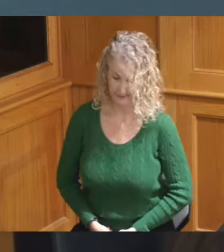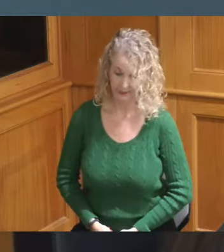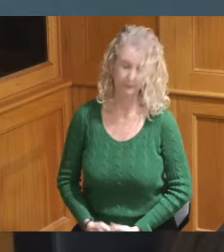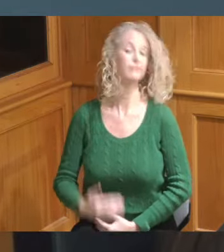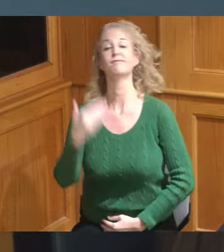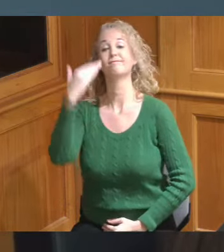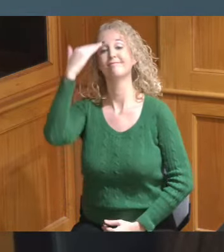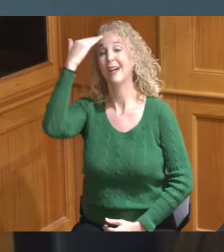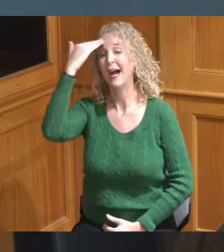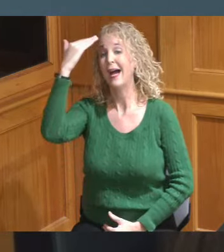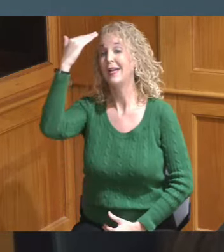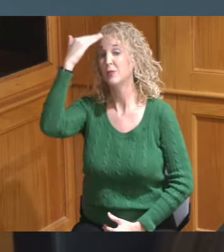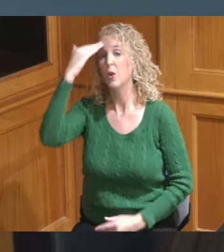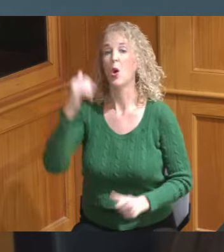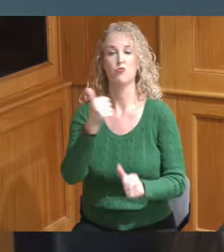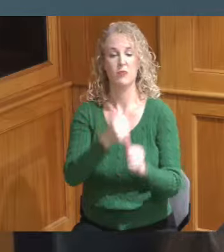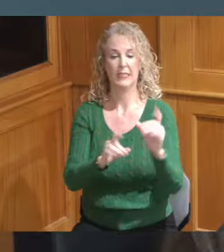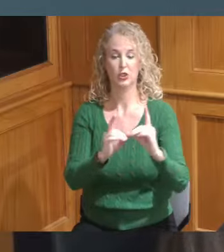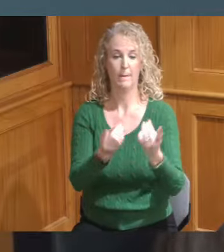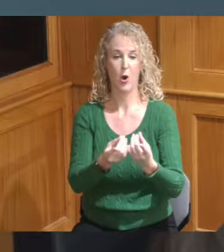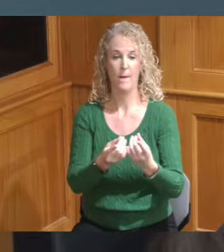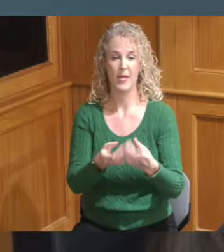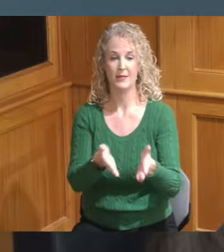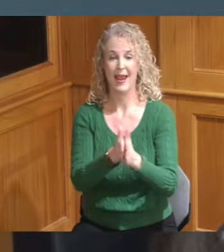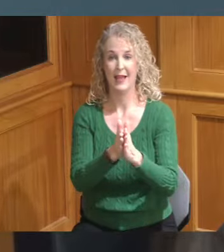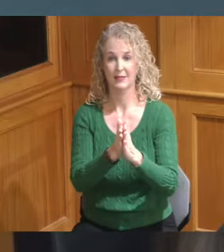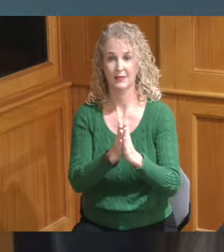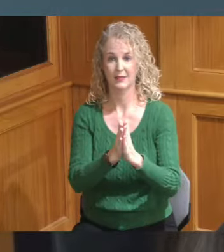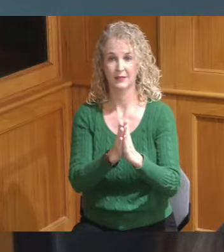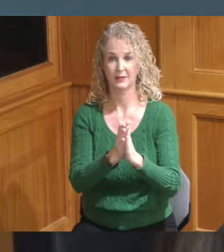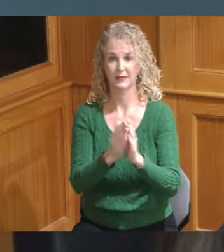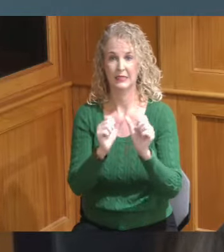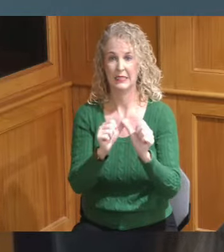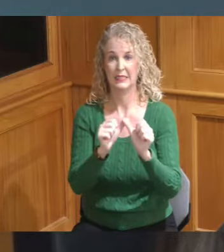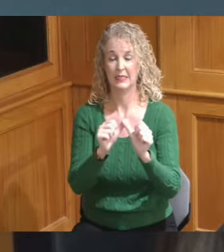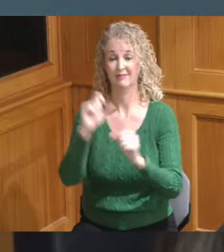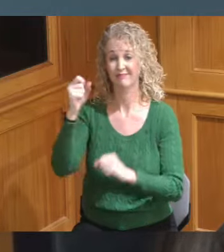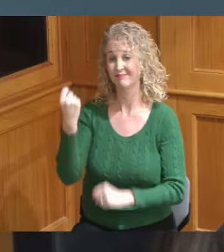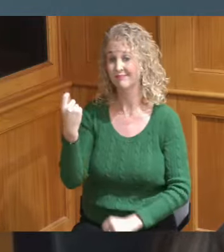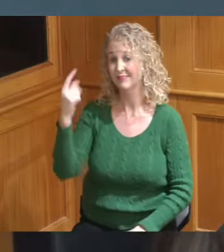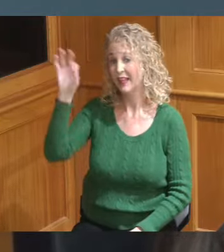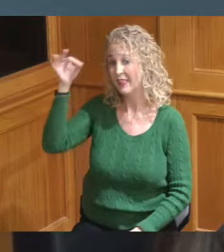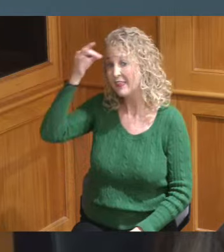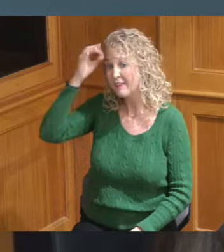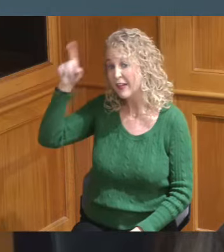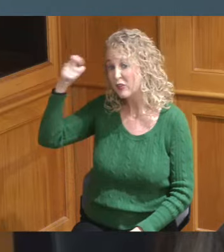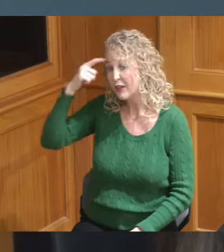to come in, I'm sure. I don't believe we can the the feds will not to they've cut our money.